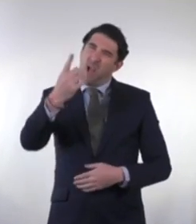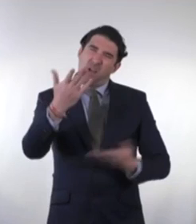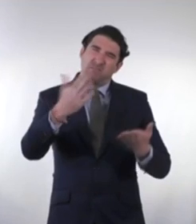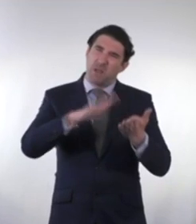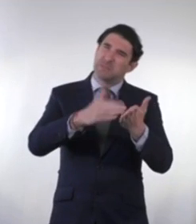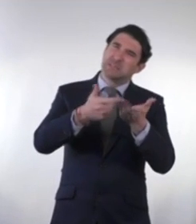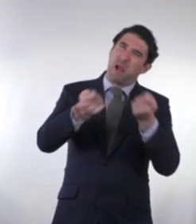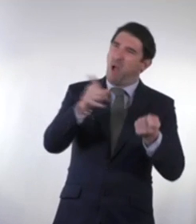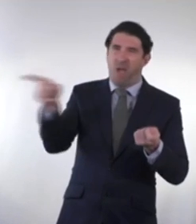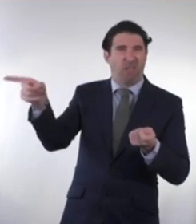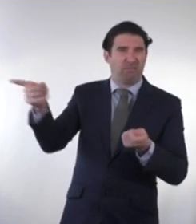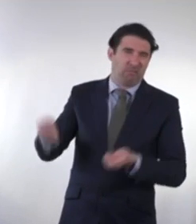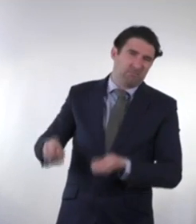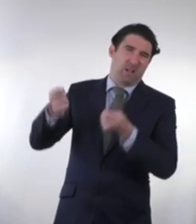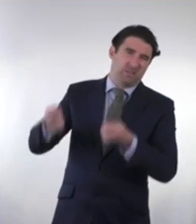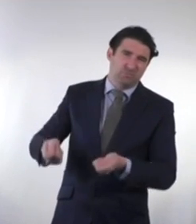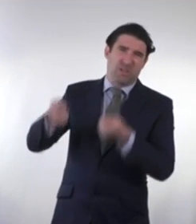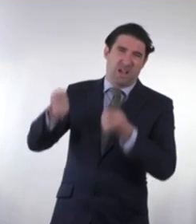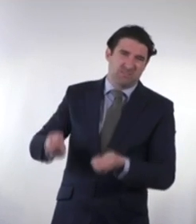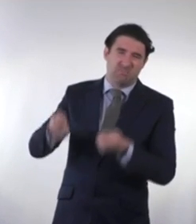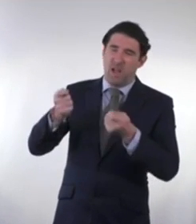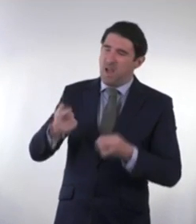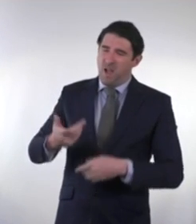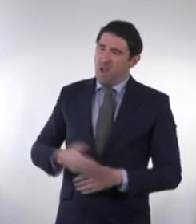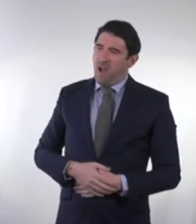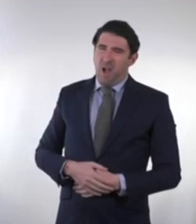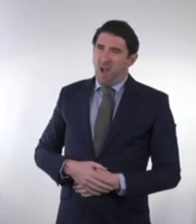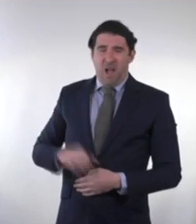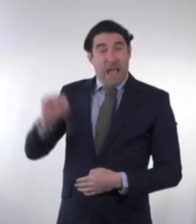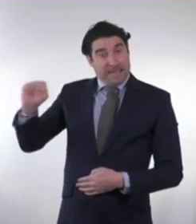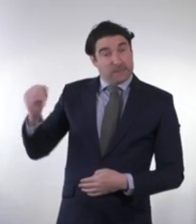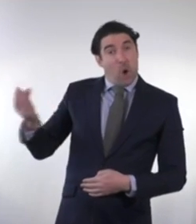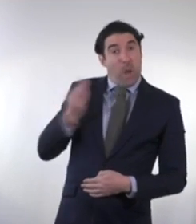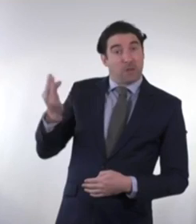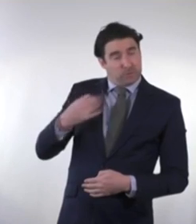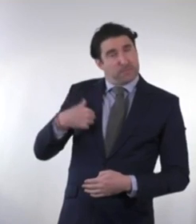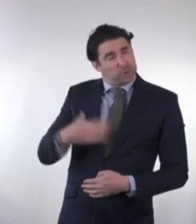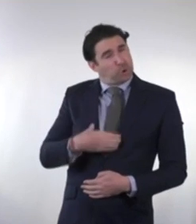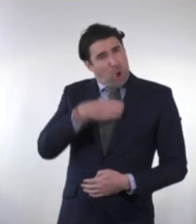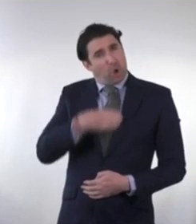Mick Whitley (Birkenhead) (Lab) Last week, the Chancellor made the political